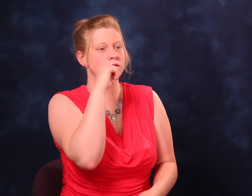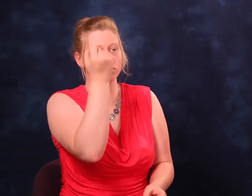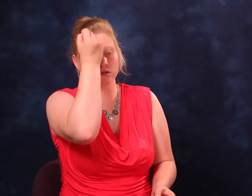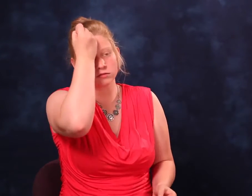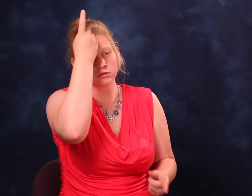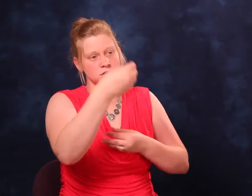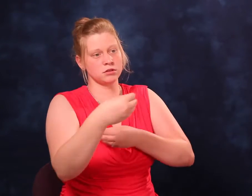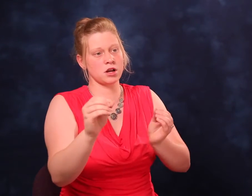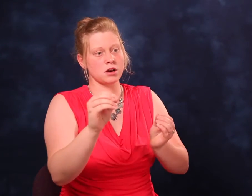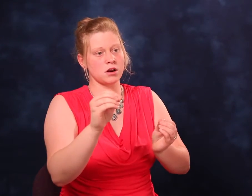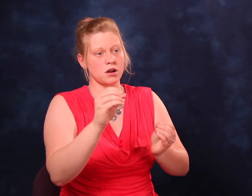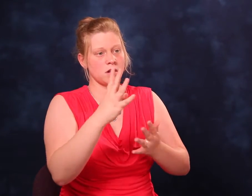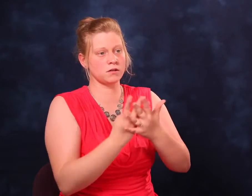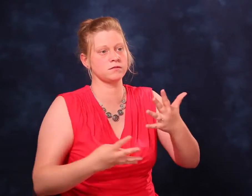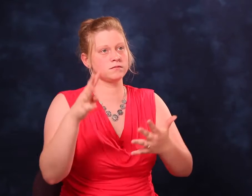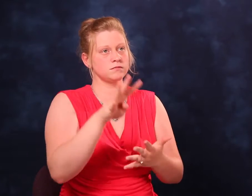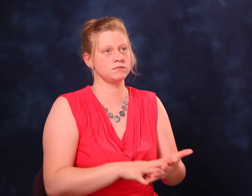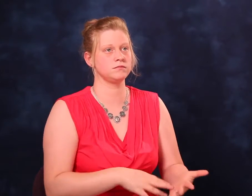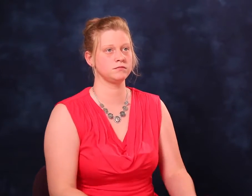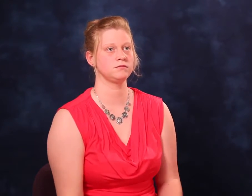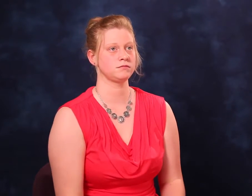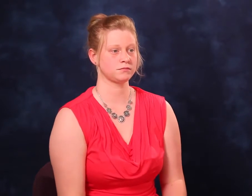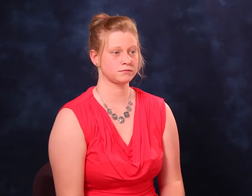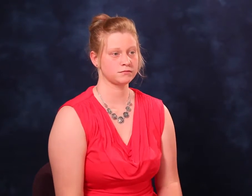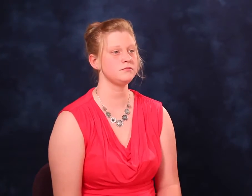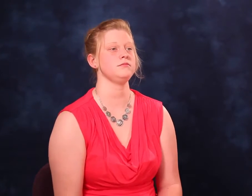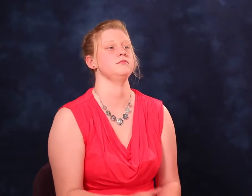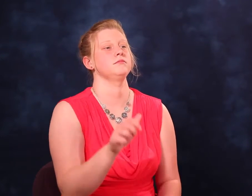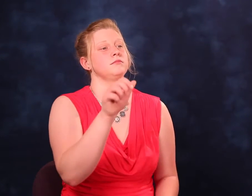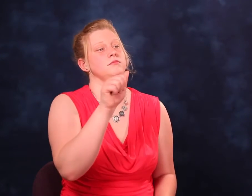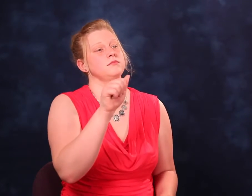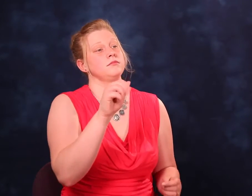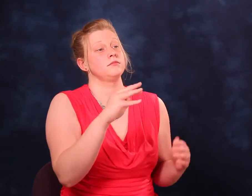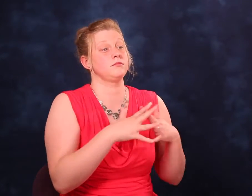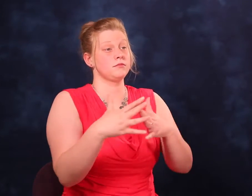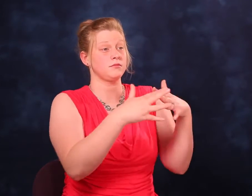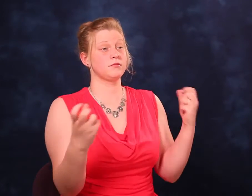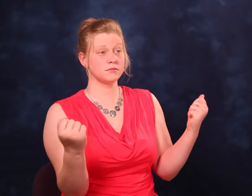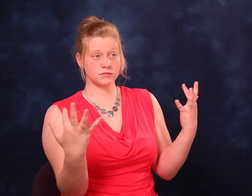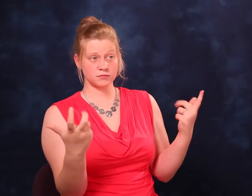if they do not understand office routines.